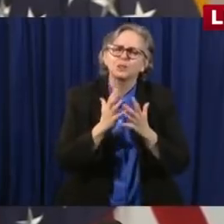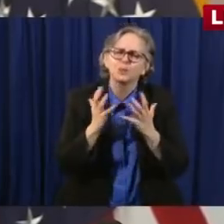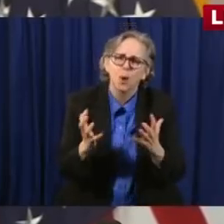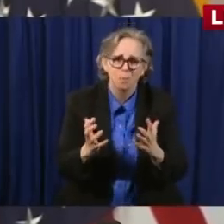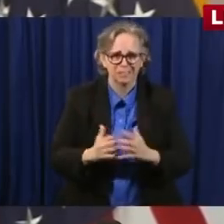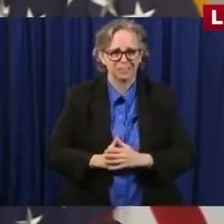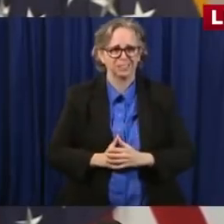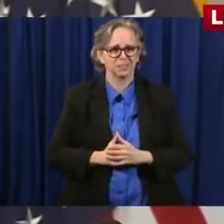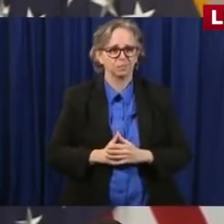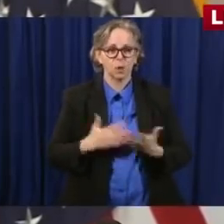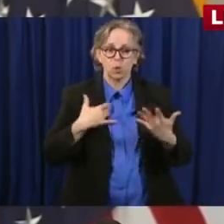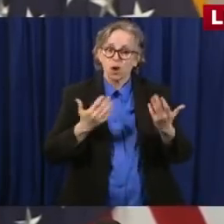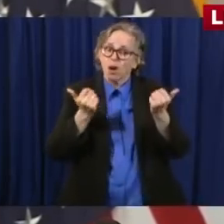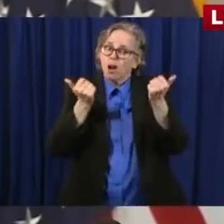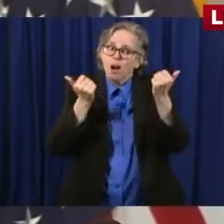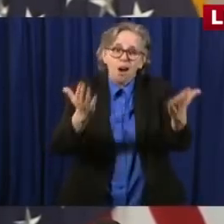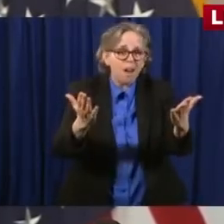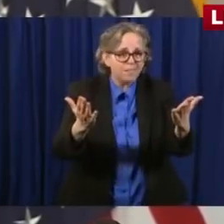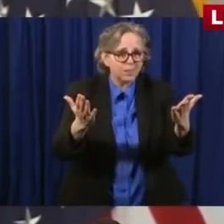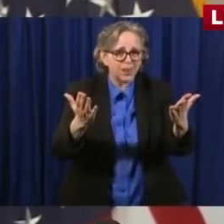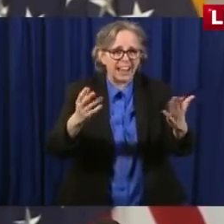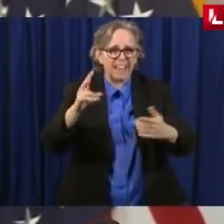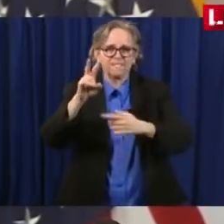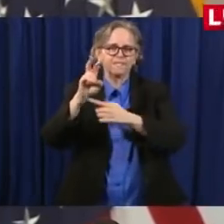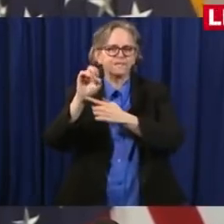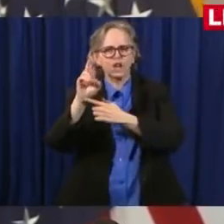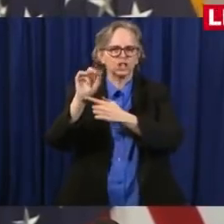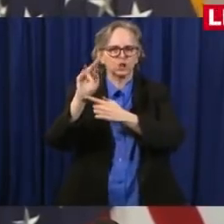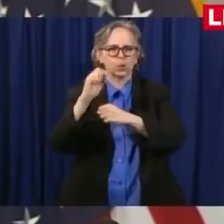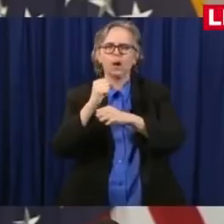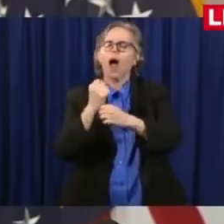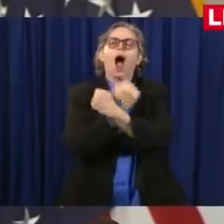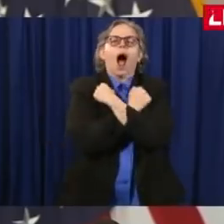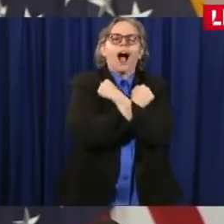THANK YOU SO MUCH.